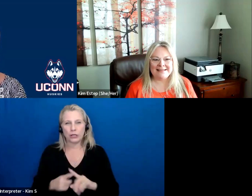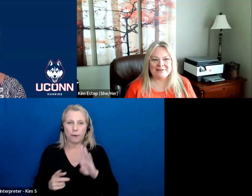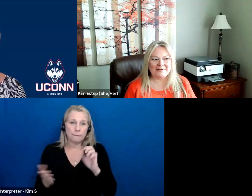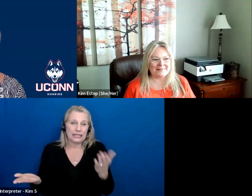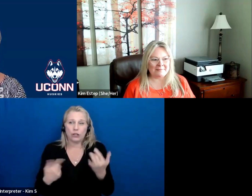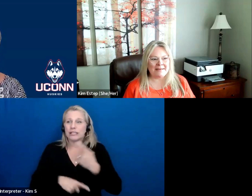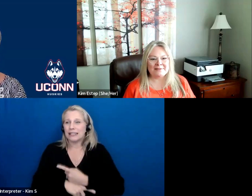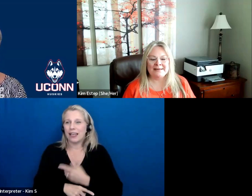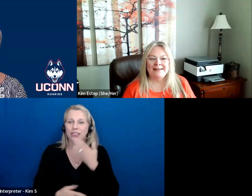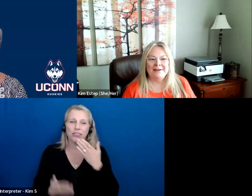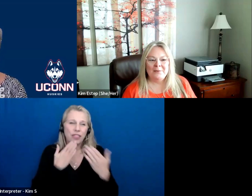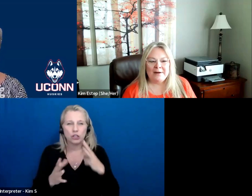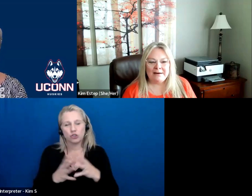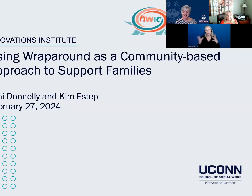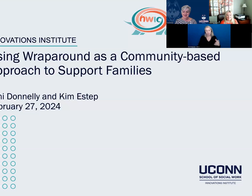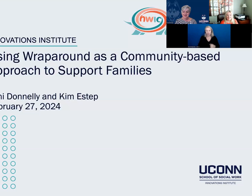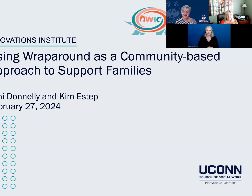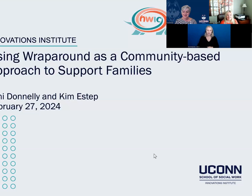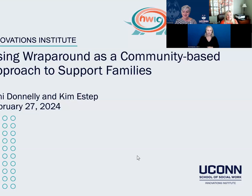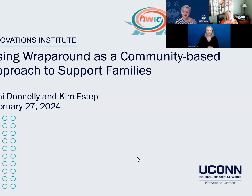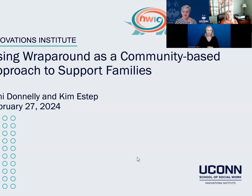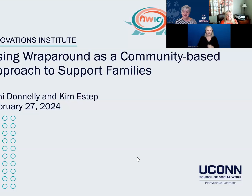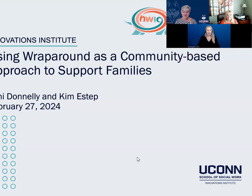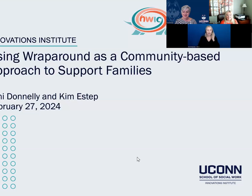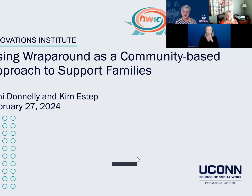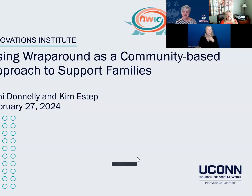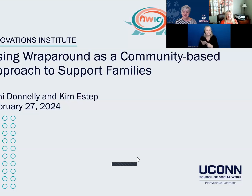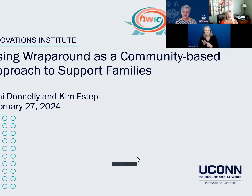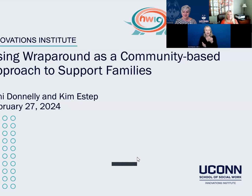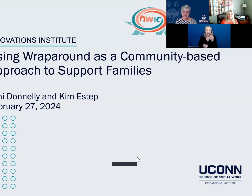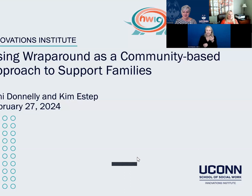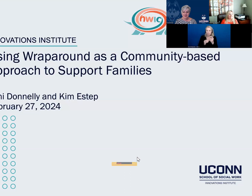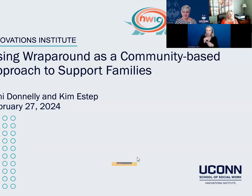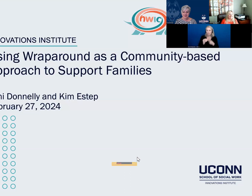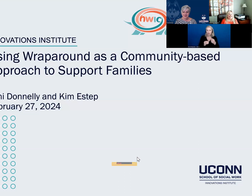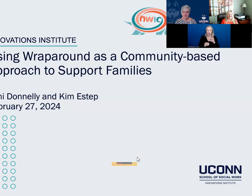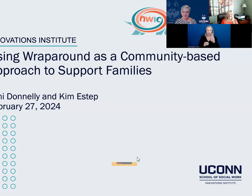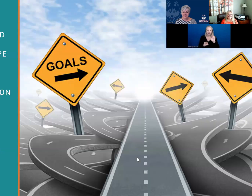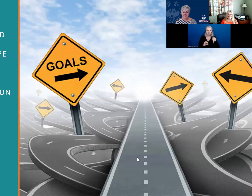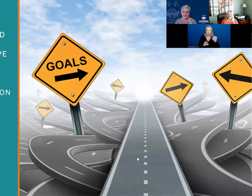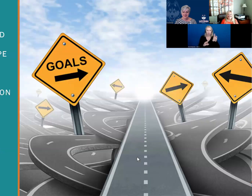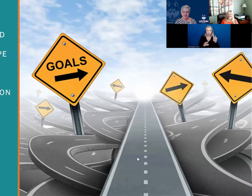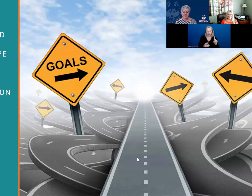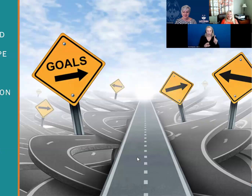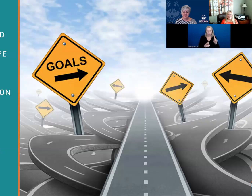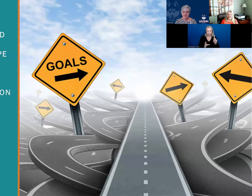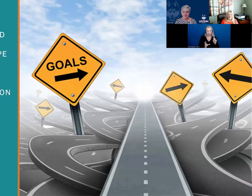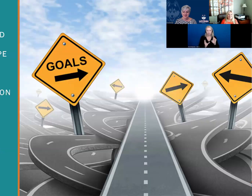thank you all so much. We are going to talk a little bit about wraparound. And I know